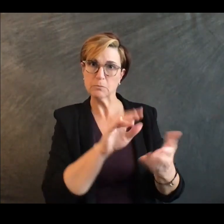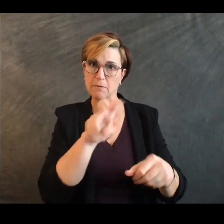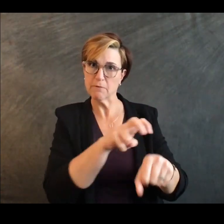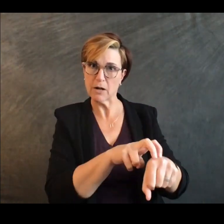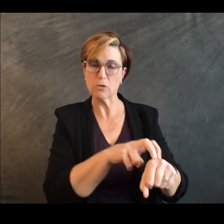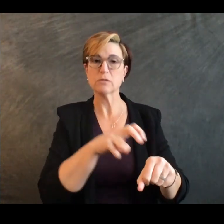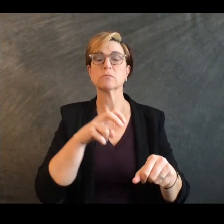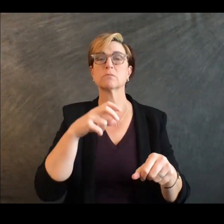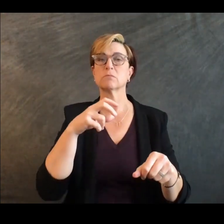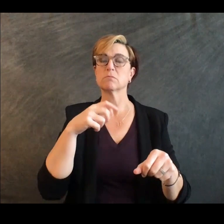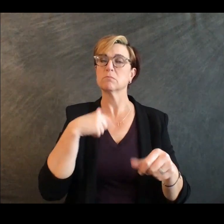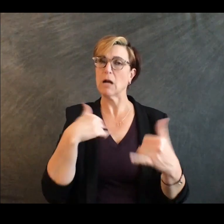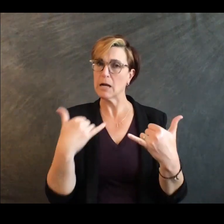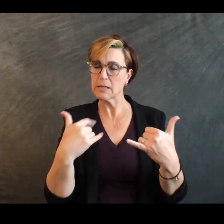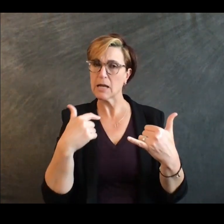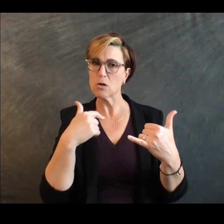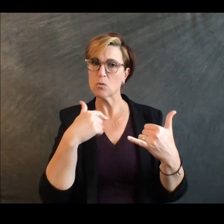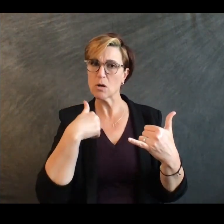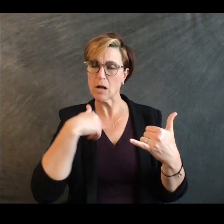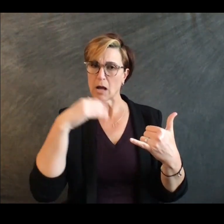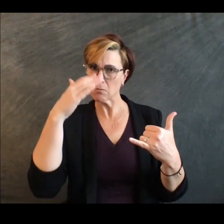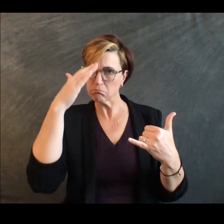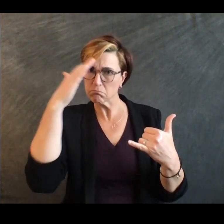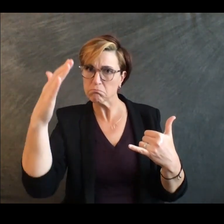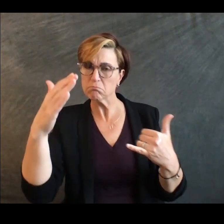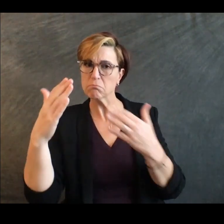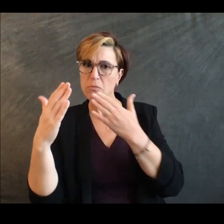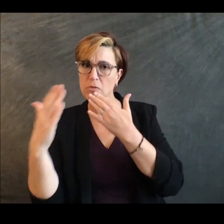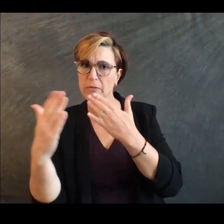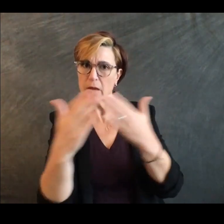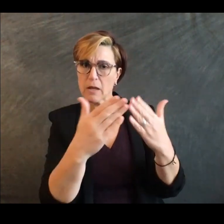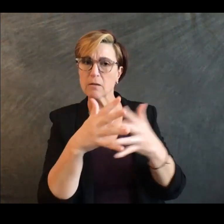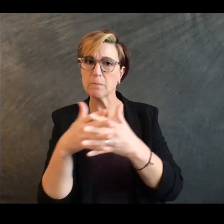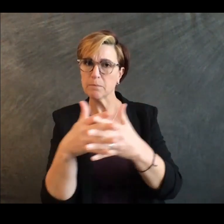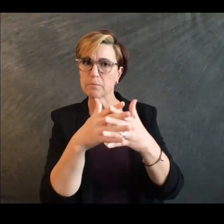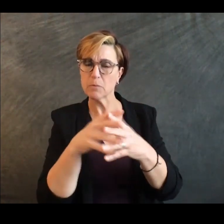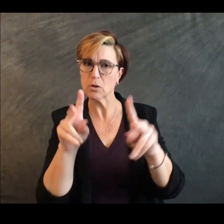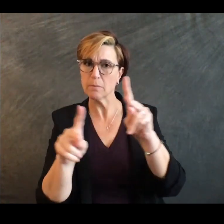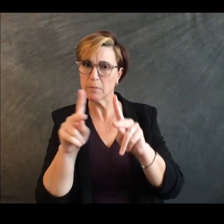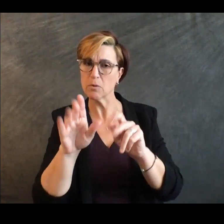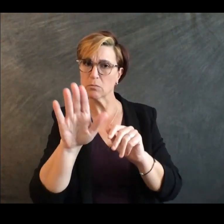continuing to follow our guidelines on slowing the spread an expression that